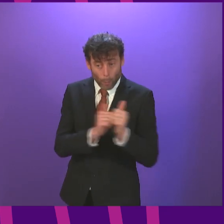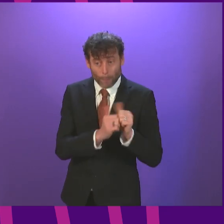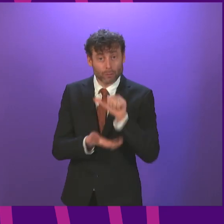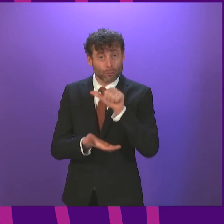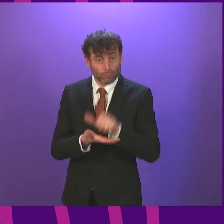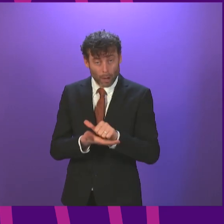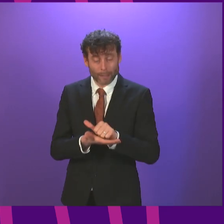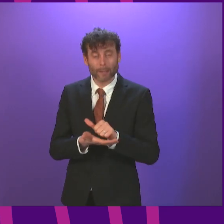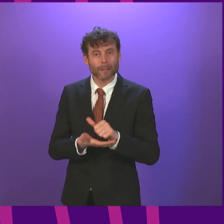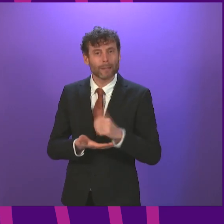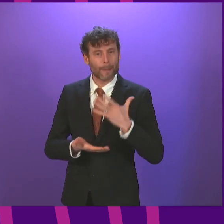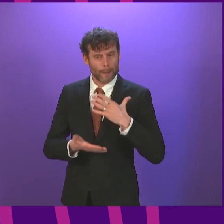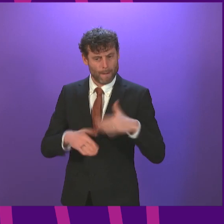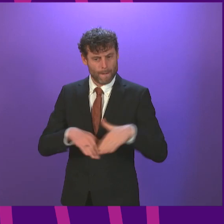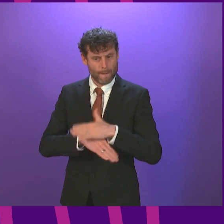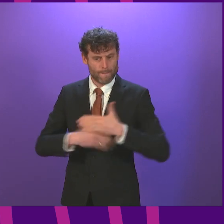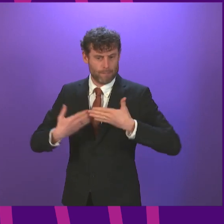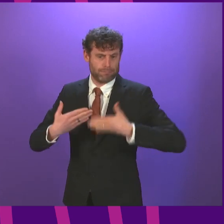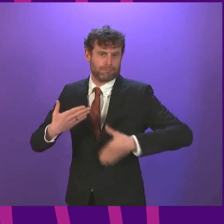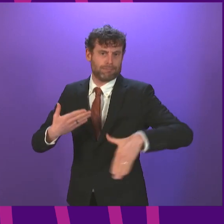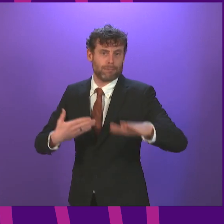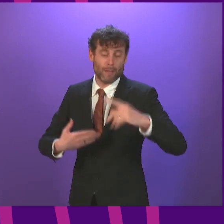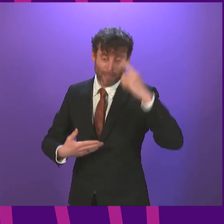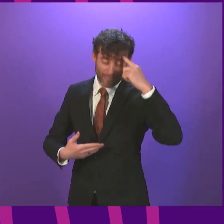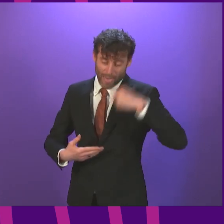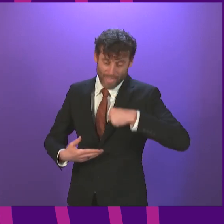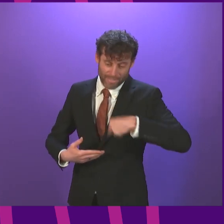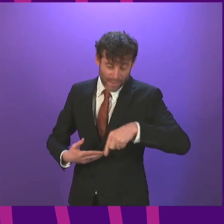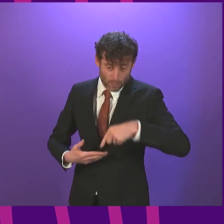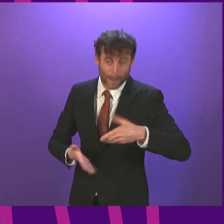today but against the supplies that we will have next week and the week after that. For